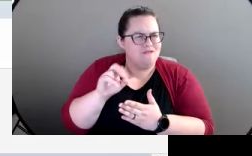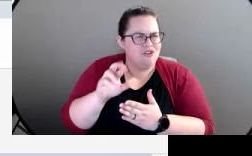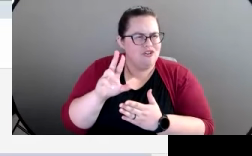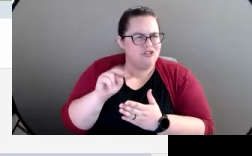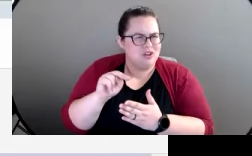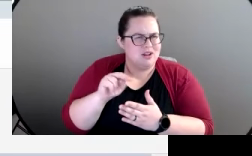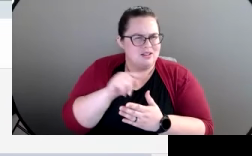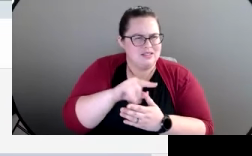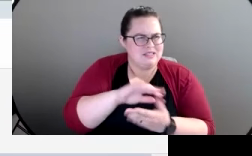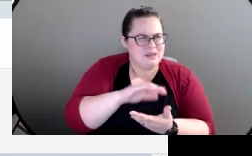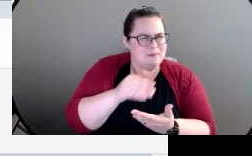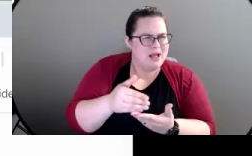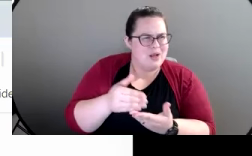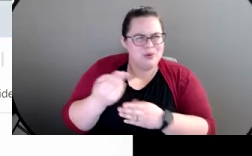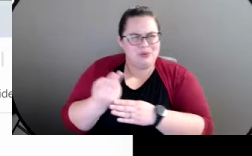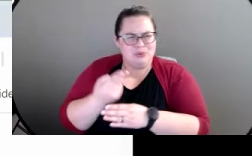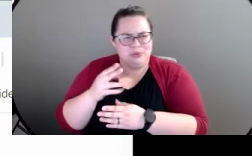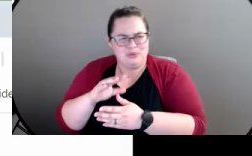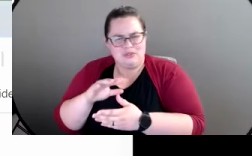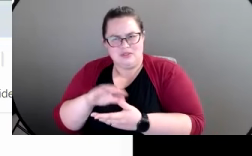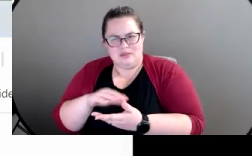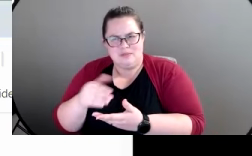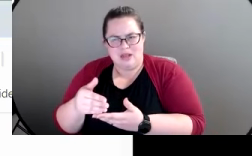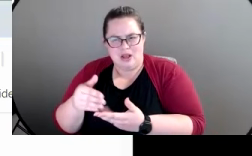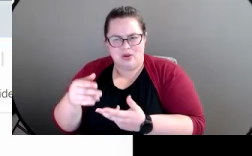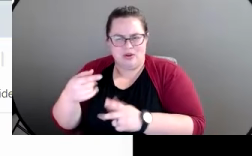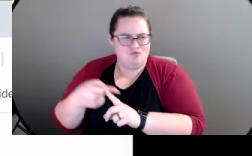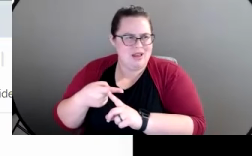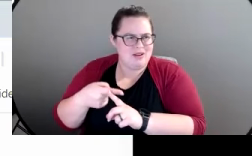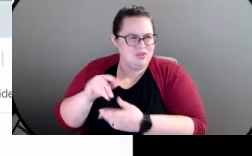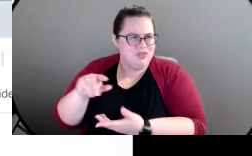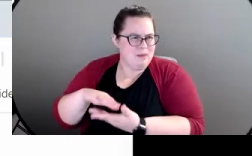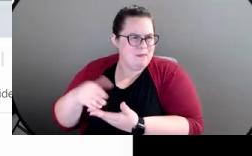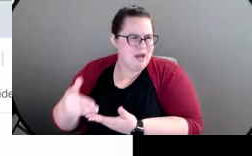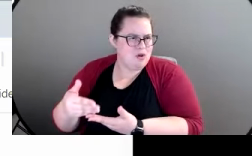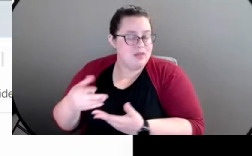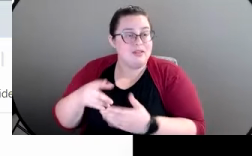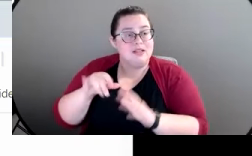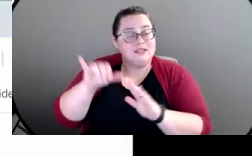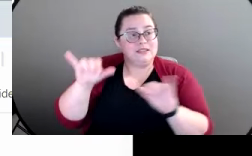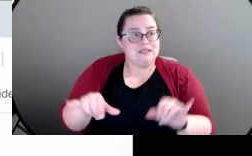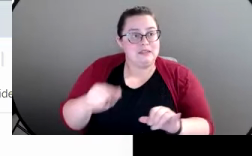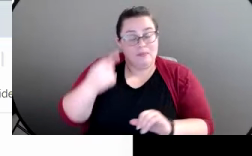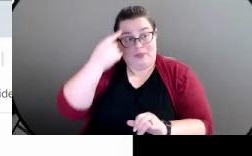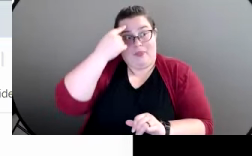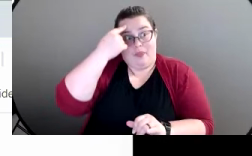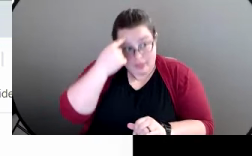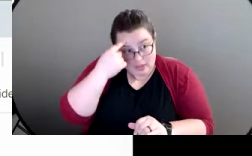the used version is this amount, the rental version is this amount. And then the system thinks that all students have to buy